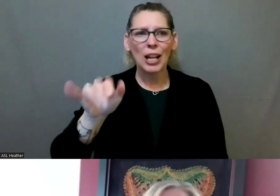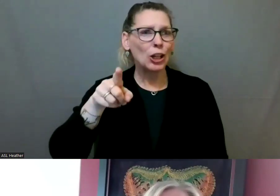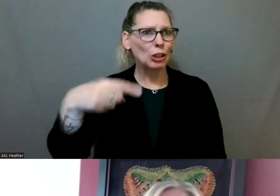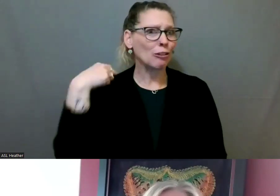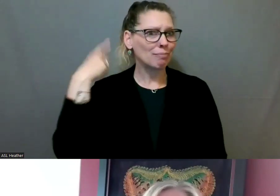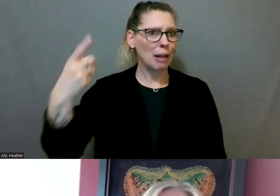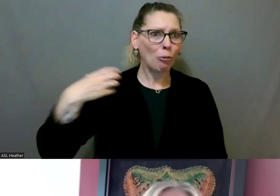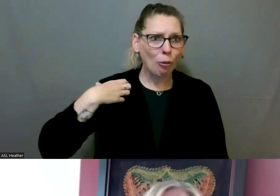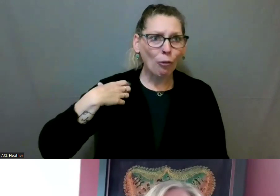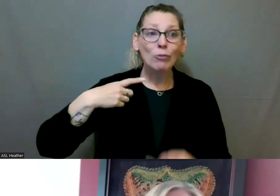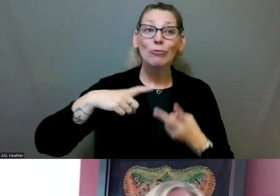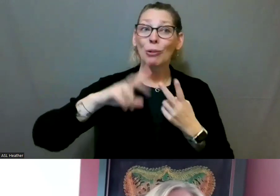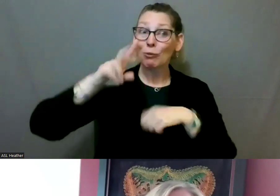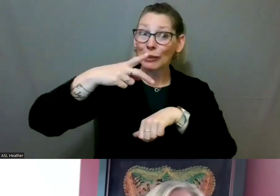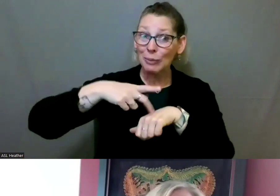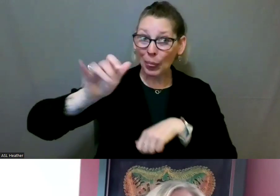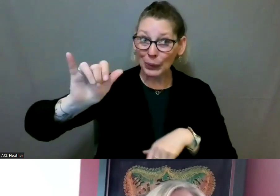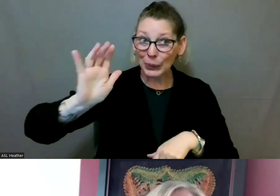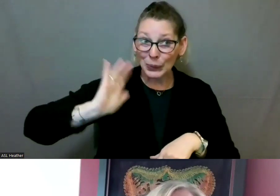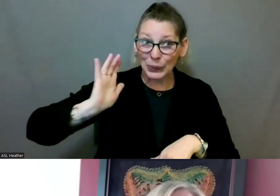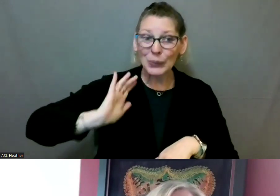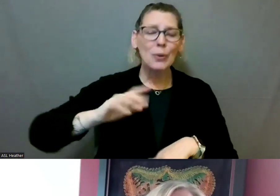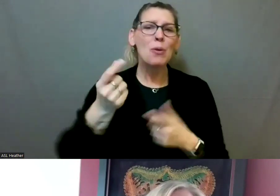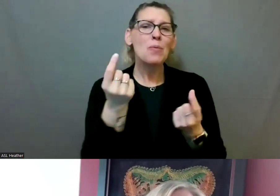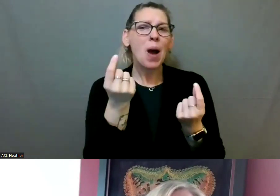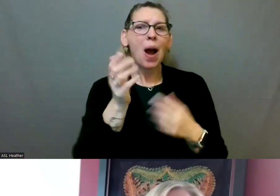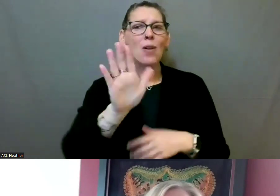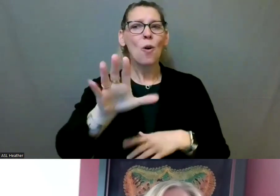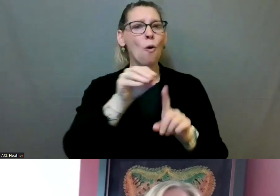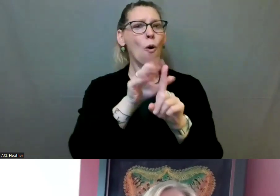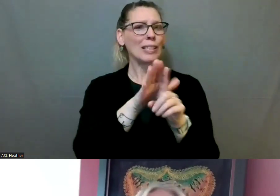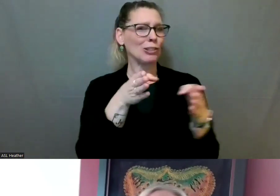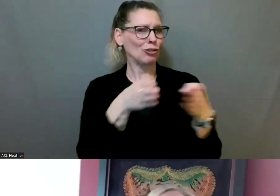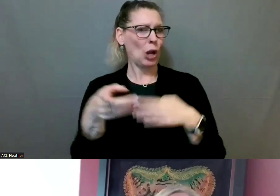principal as well and, what are some of the orientation strategies that you've seen in